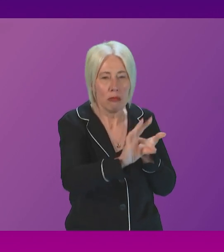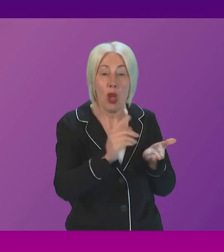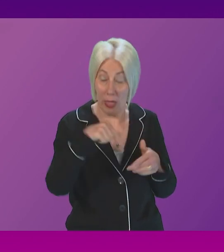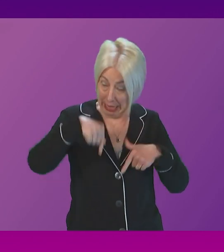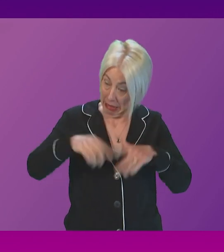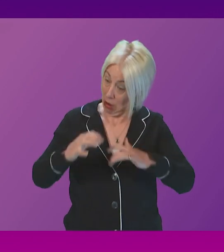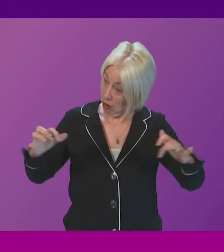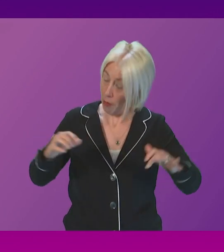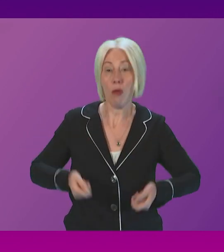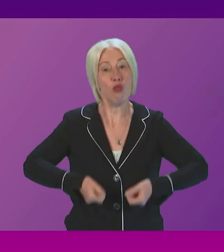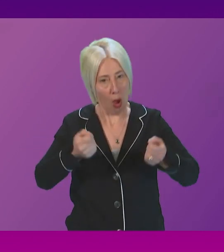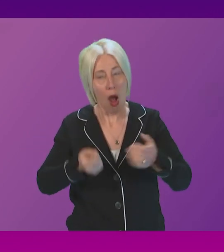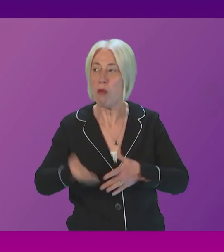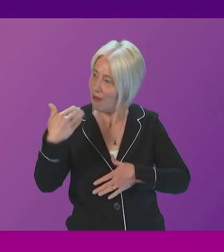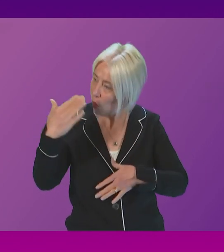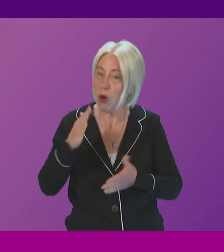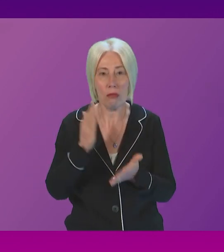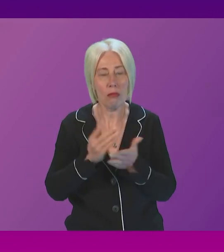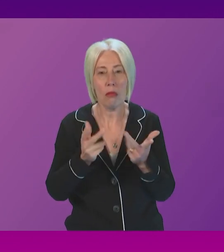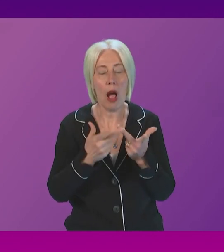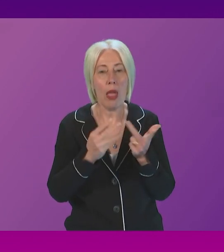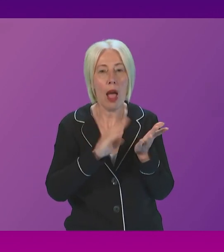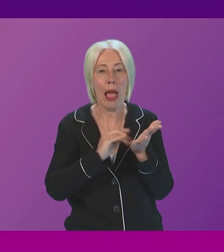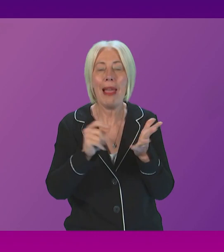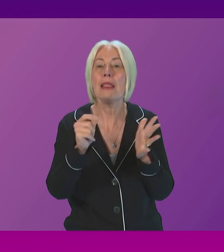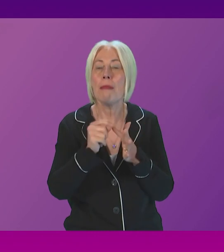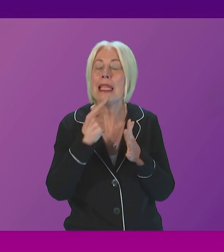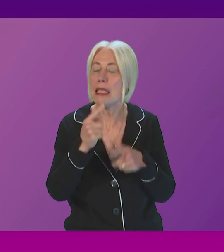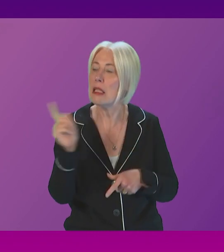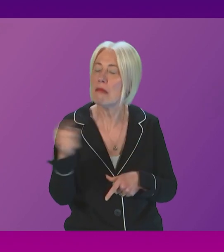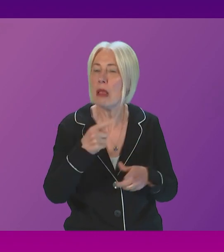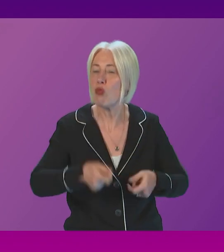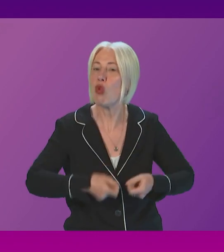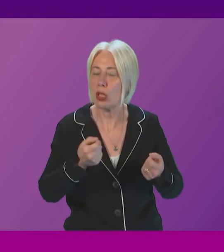rightly, by a number of MSPs across the political spectrum. The reason why we have